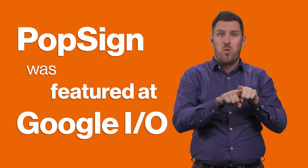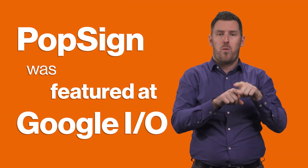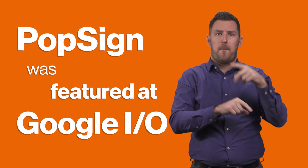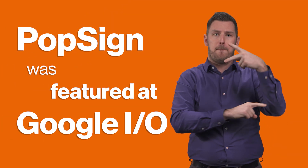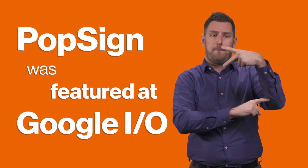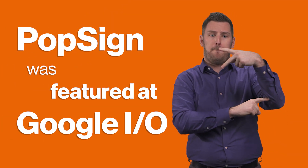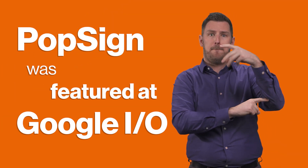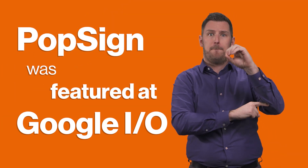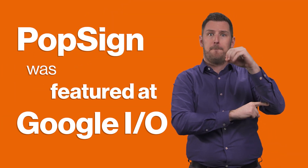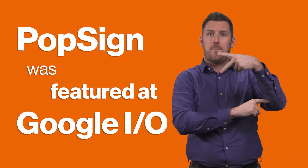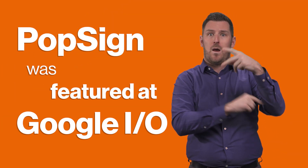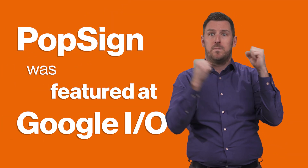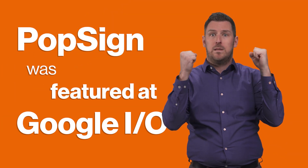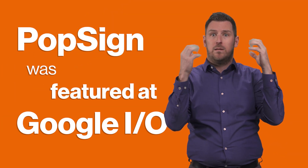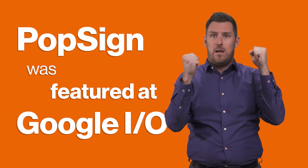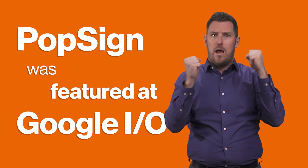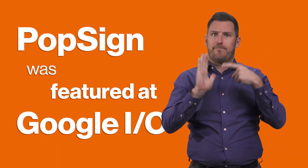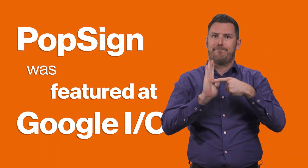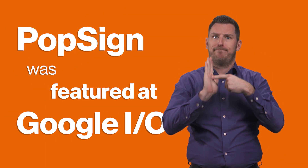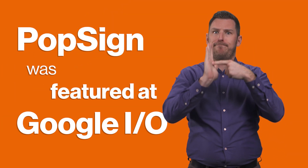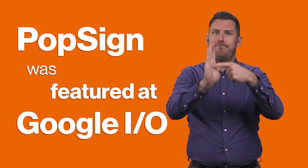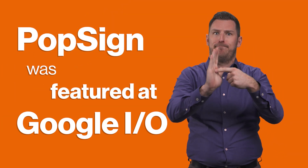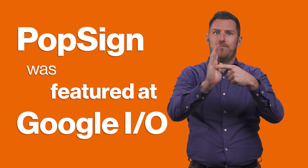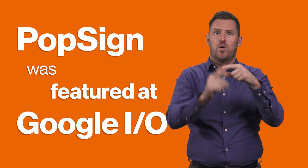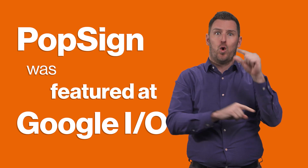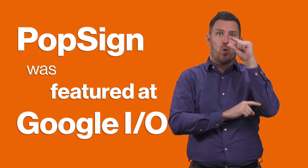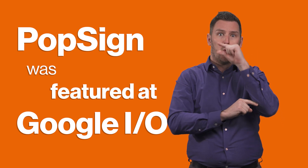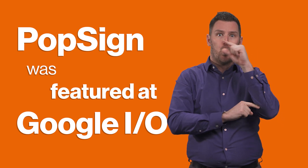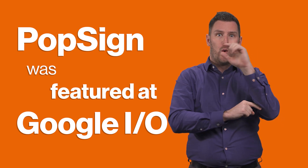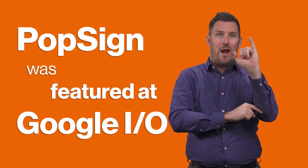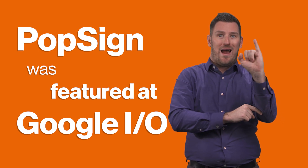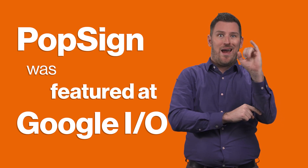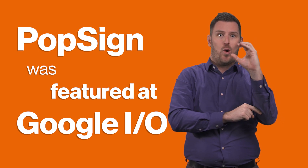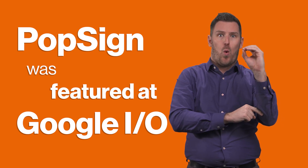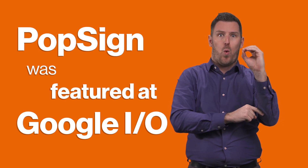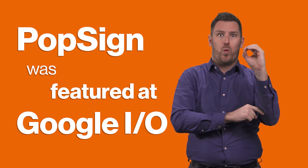Also, PopSign was featured at Google I/O.